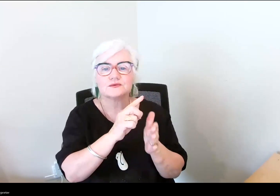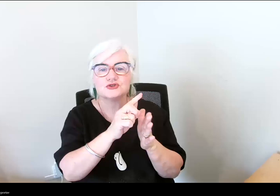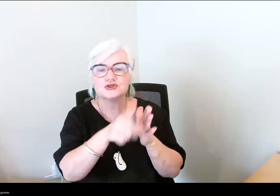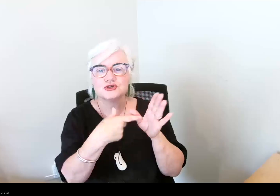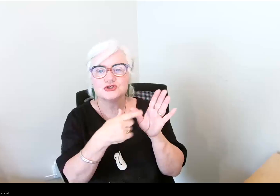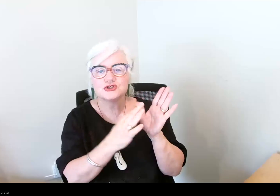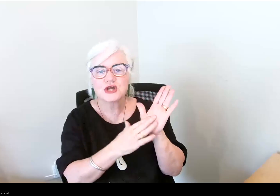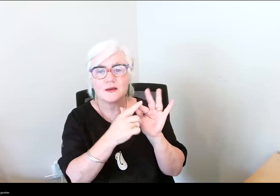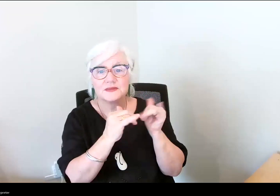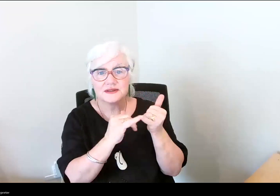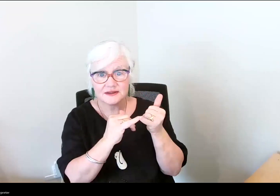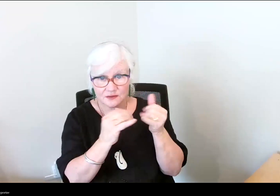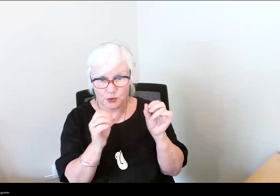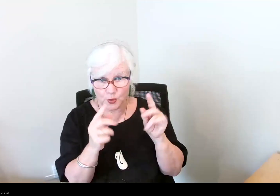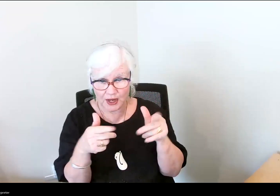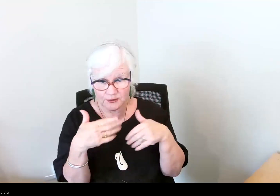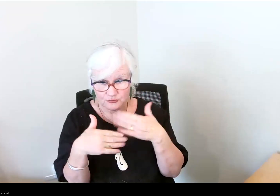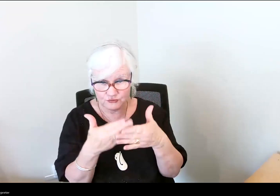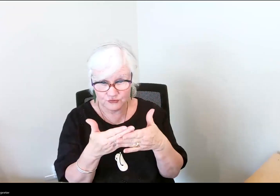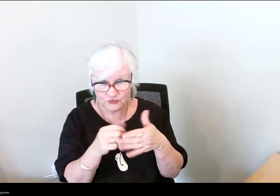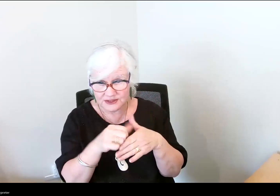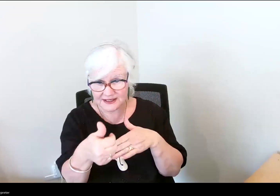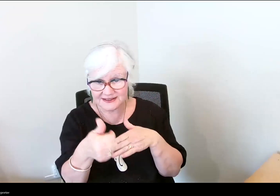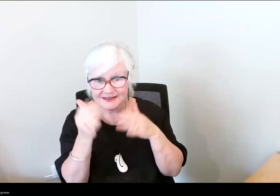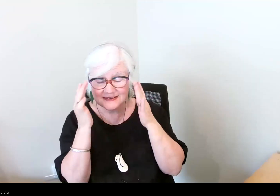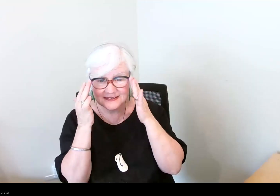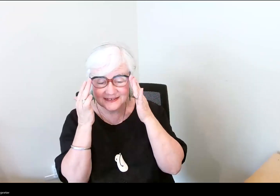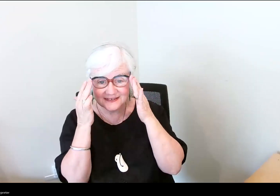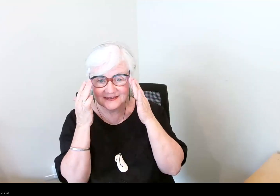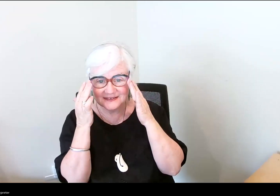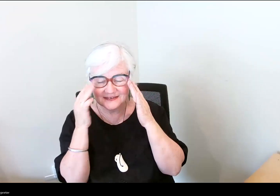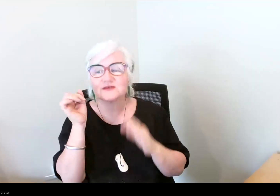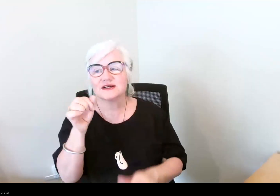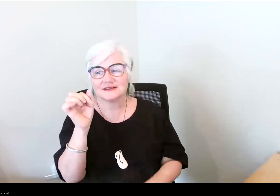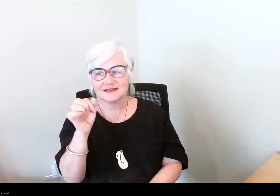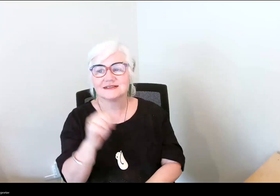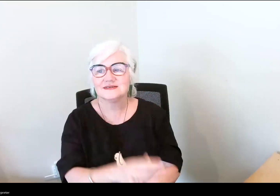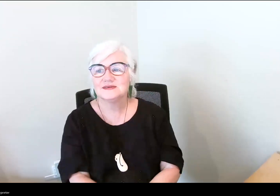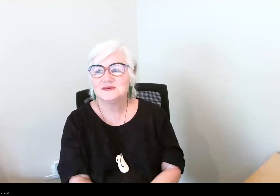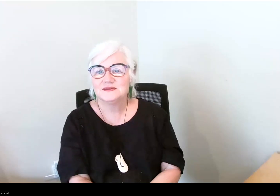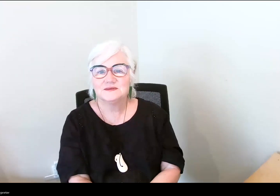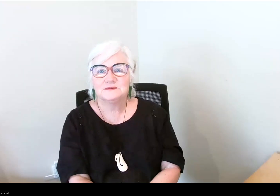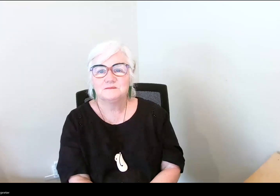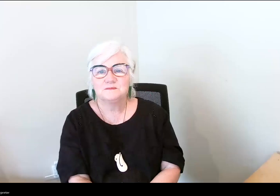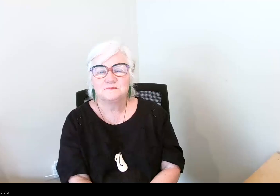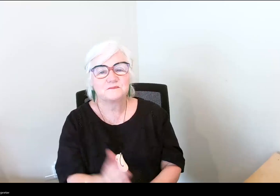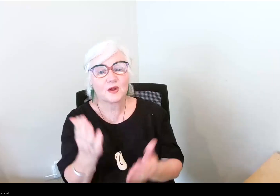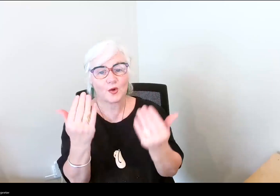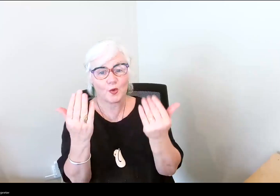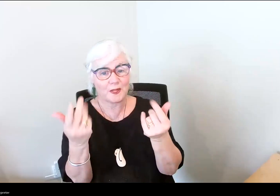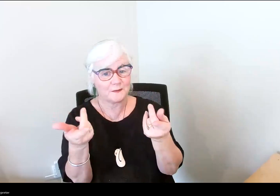are you okay to go next? Are you OK to go next? Yeah. Awesome, welcome back [technical fix]. [James Carr - Speaking] Yeah, yeah.